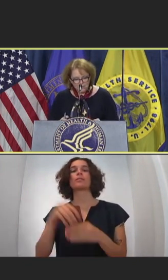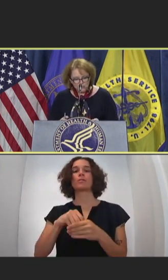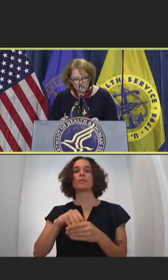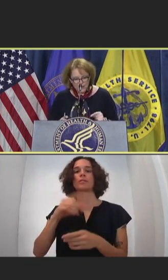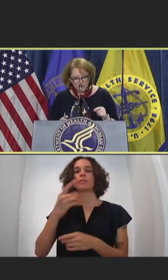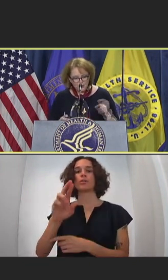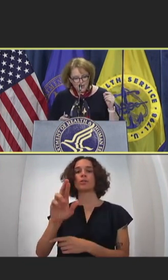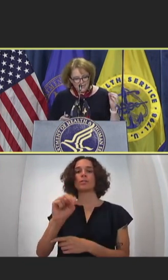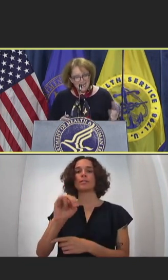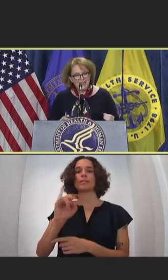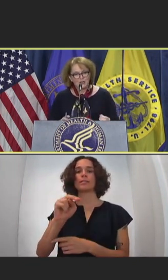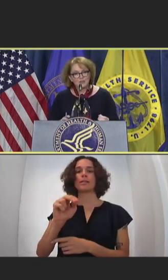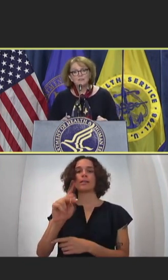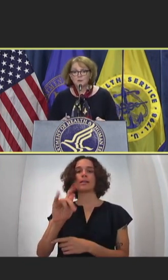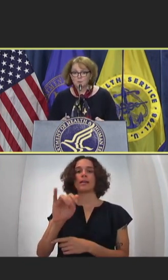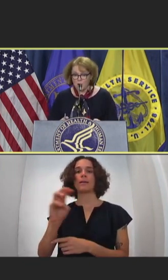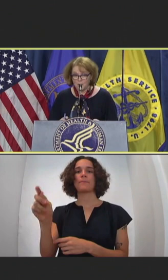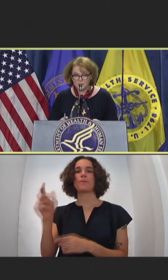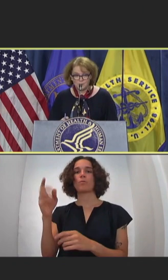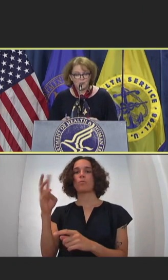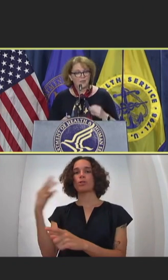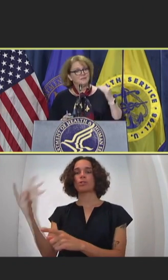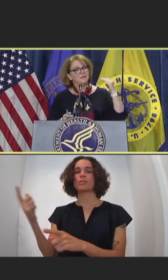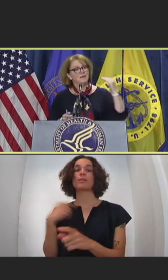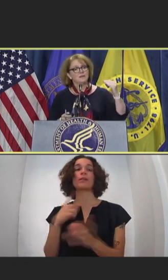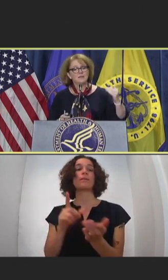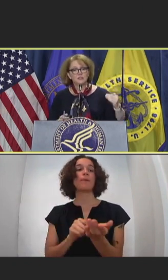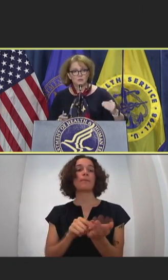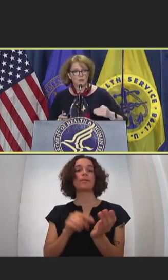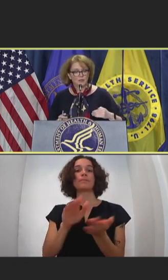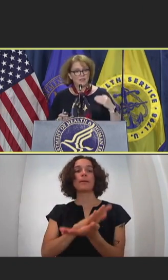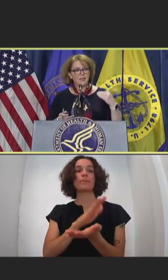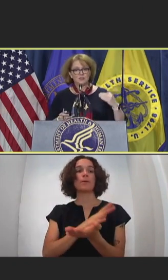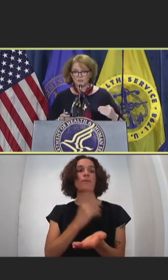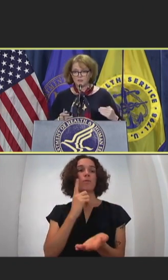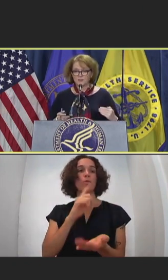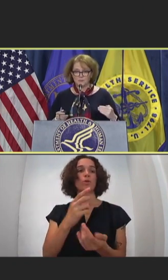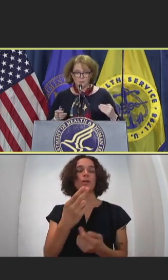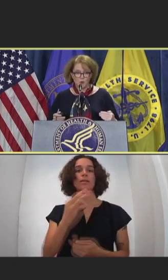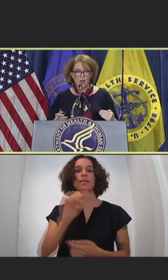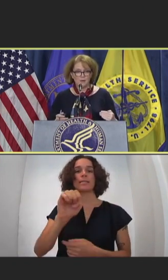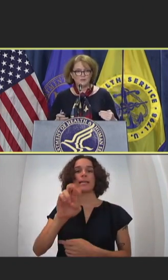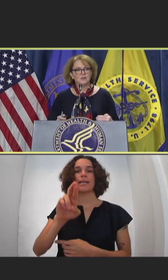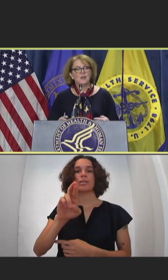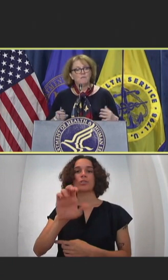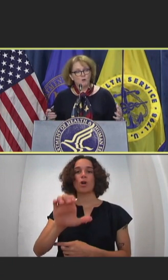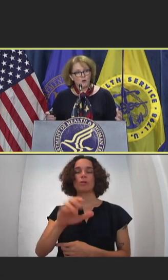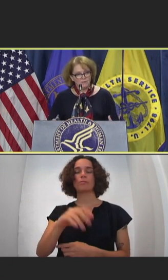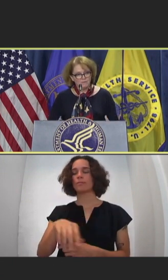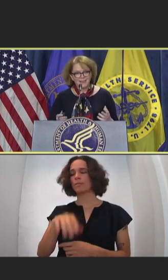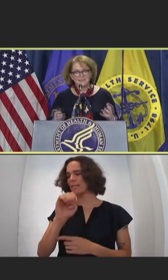a paper on EHR system prompts. Because another issue with EHR system prompts for vaccination